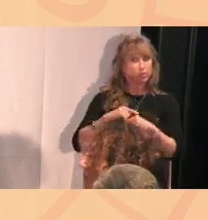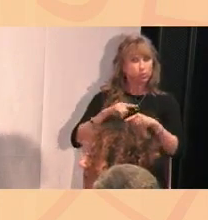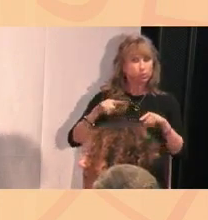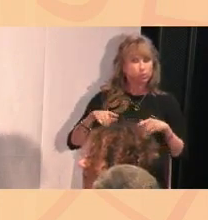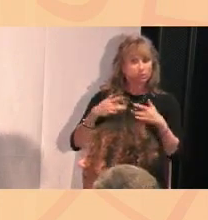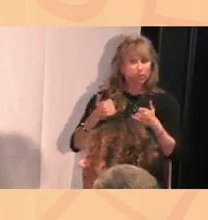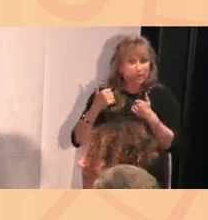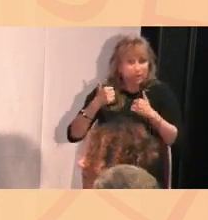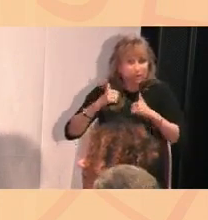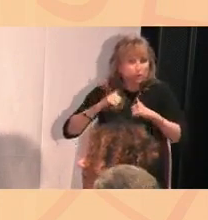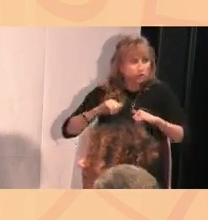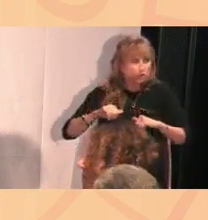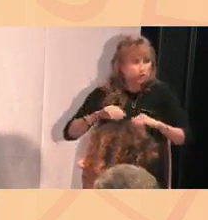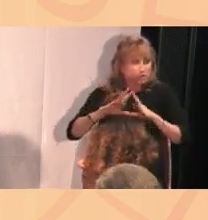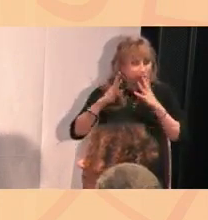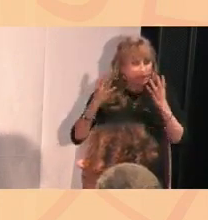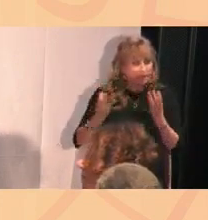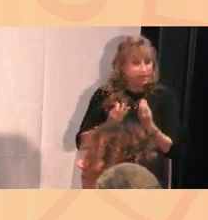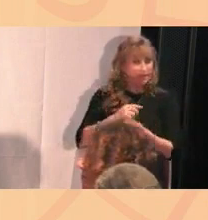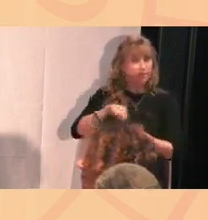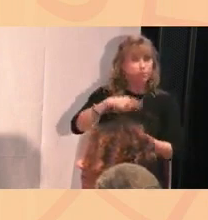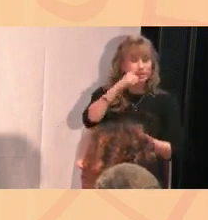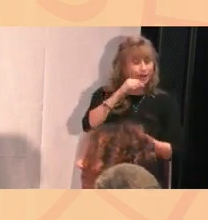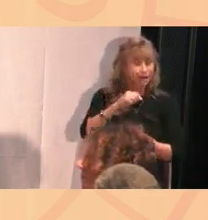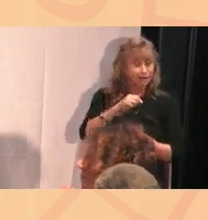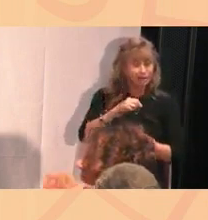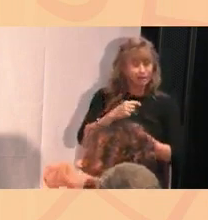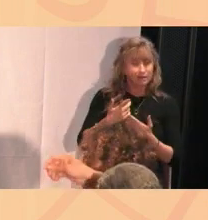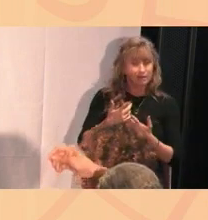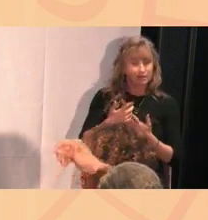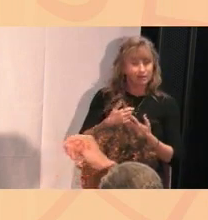be on country and talk about in a way art history as something